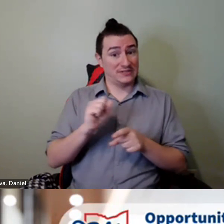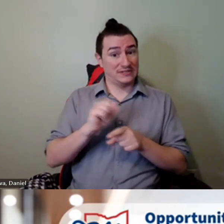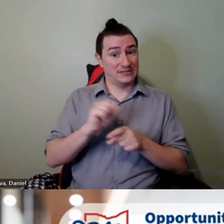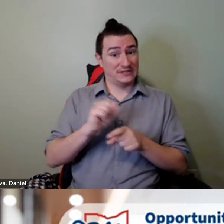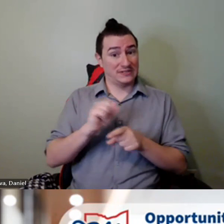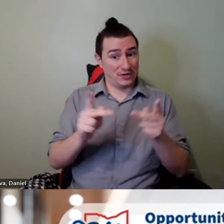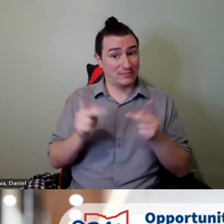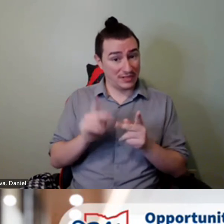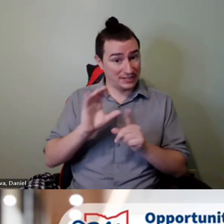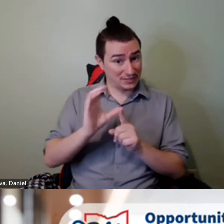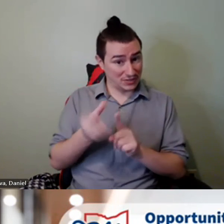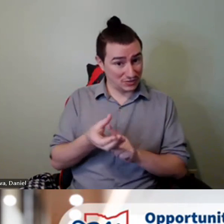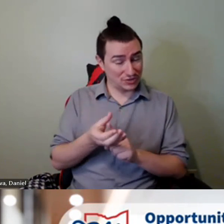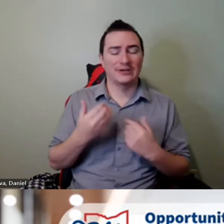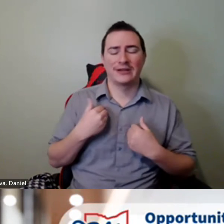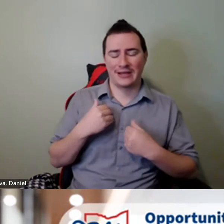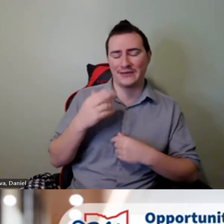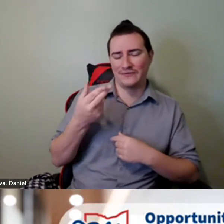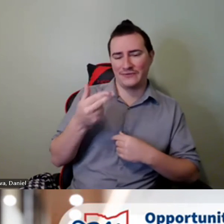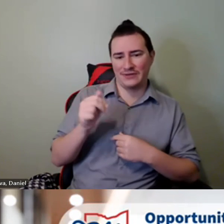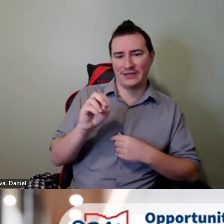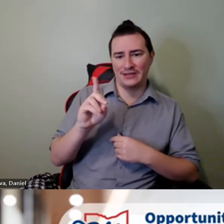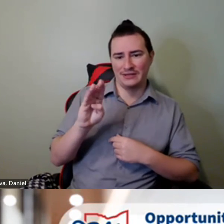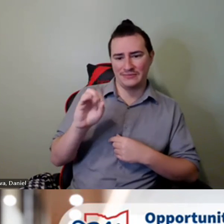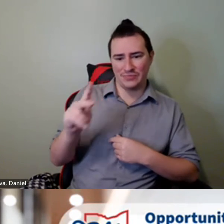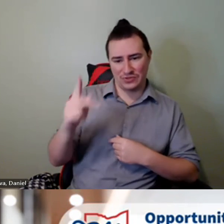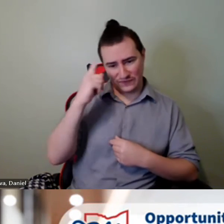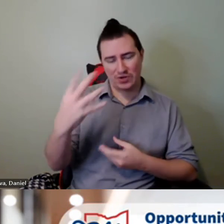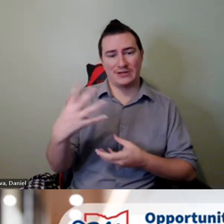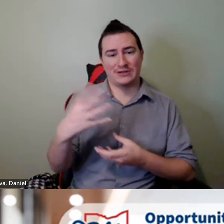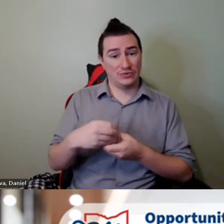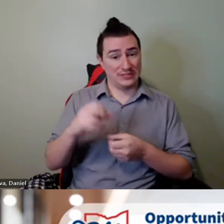webinar series addressing a variety of ways that employers can approach this.